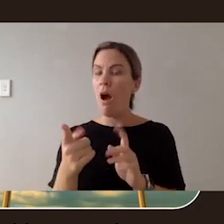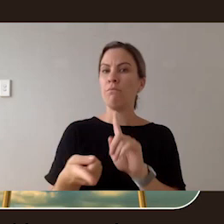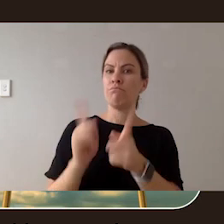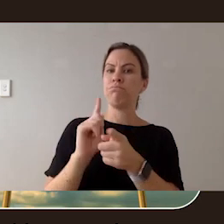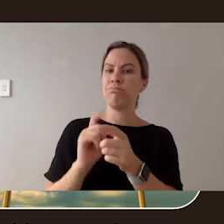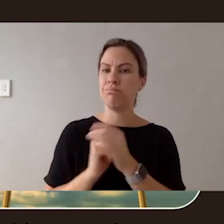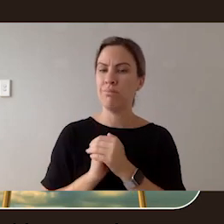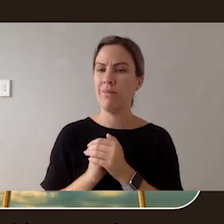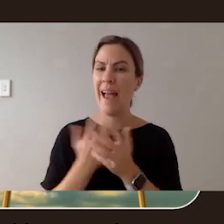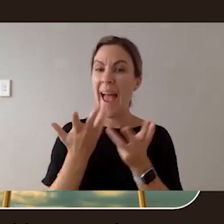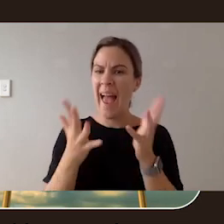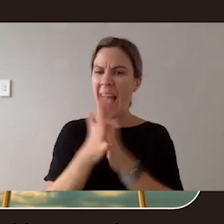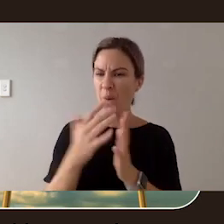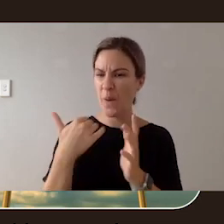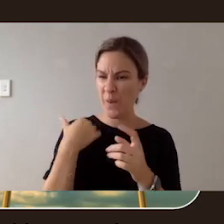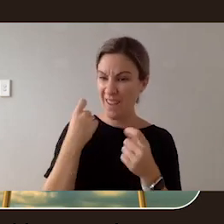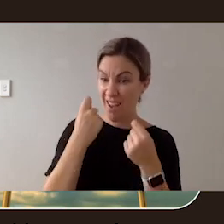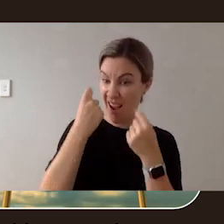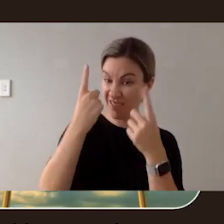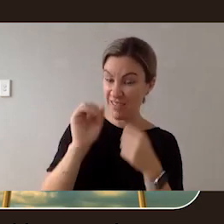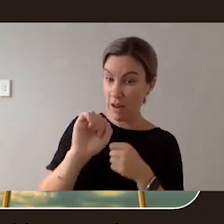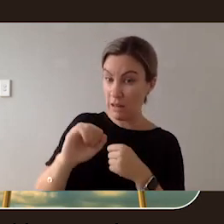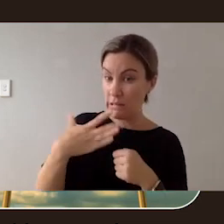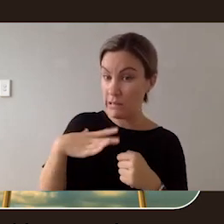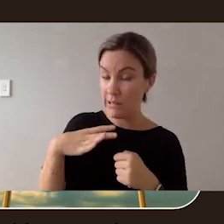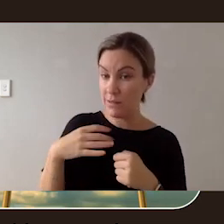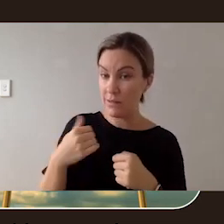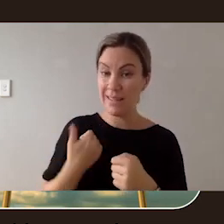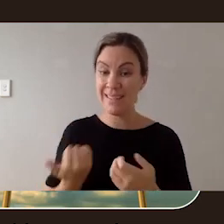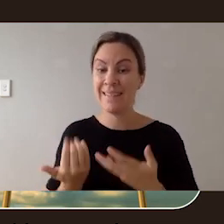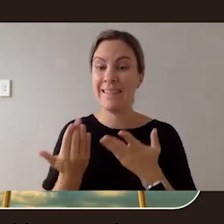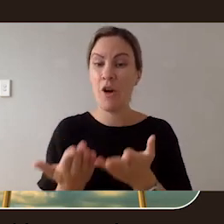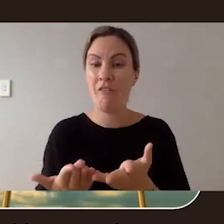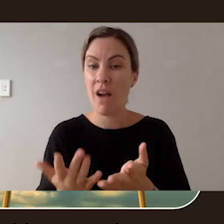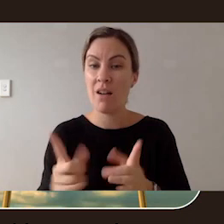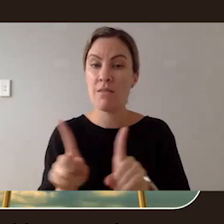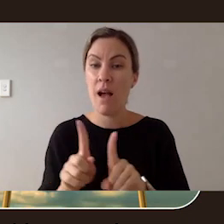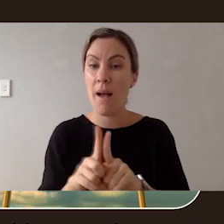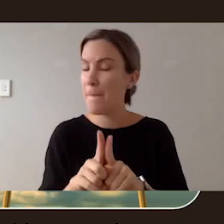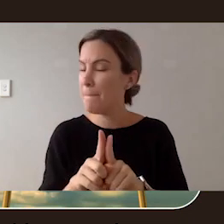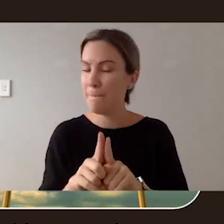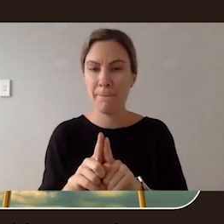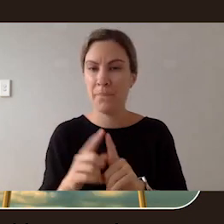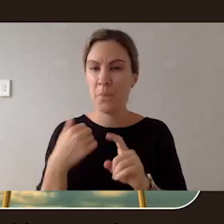their needs? Don't offer them the same thing as everyone else. Understand what their needs are and how you can play a role in